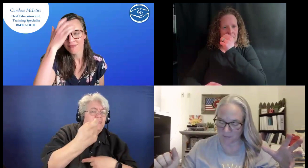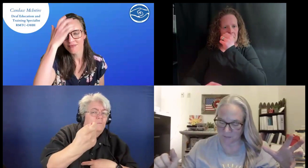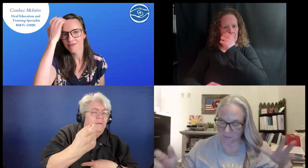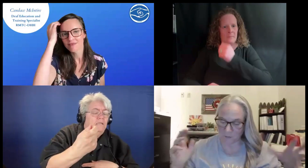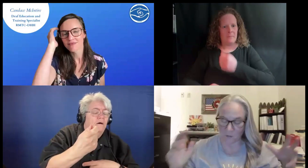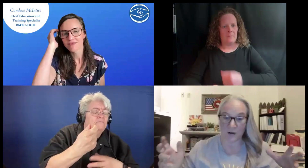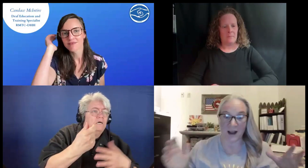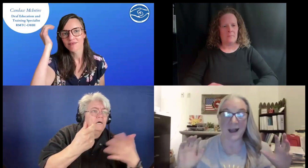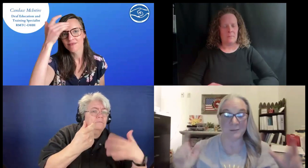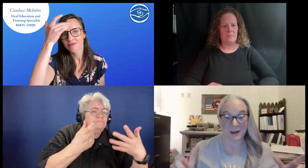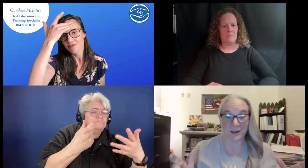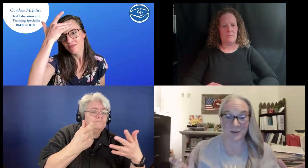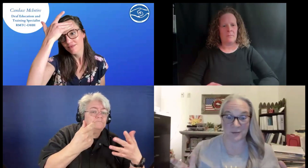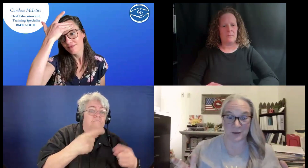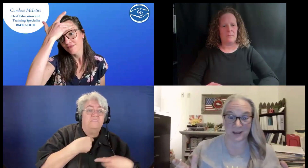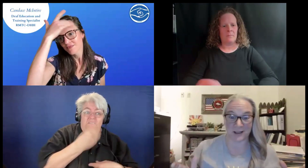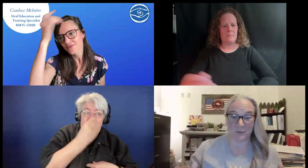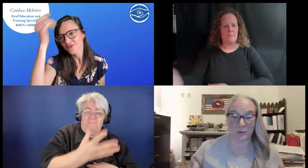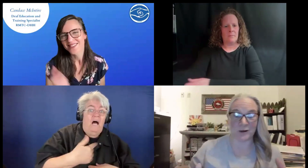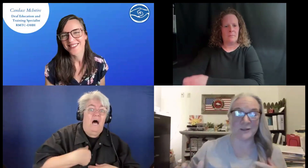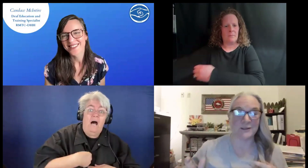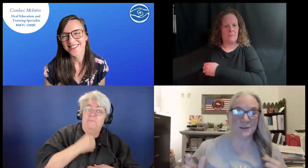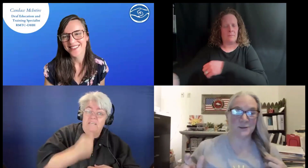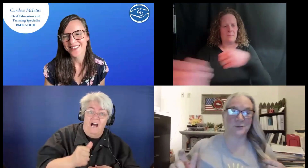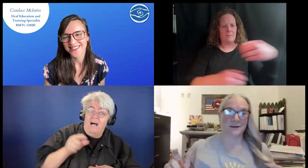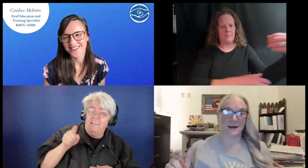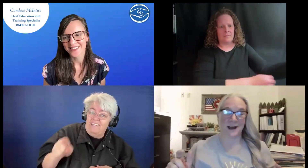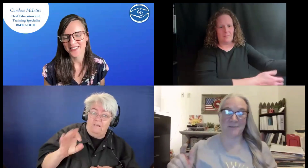forefront. I am not in Florida anymore so